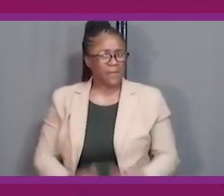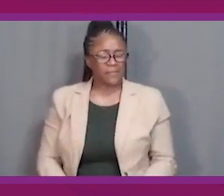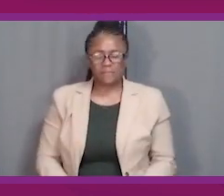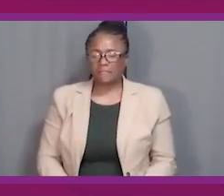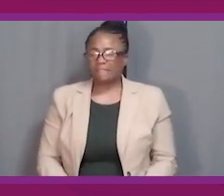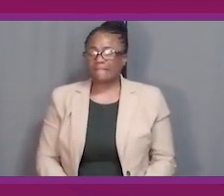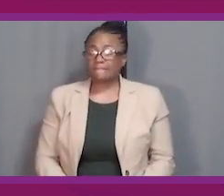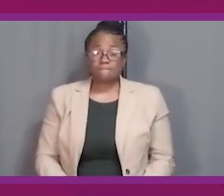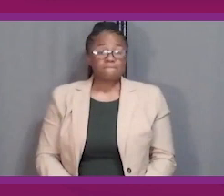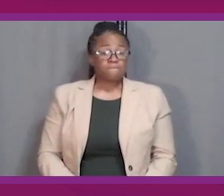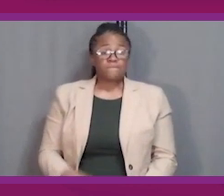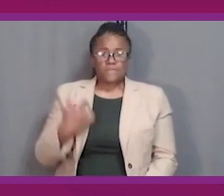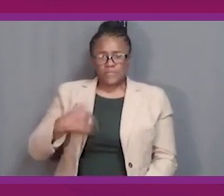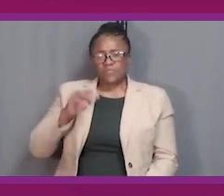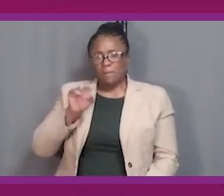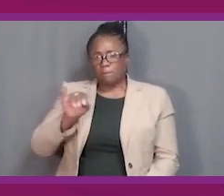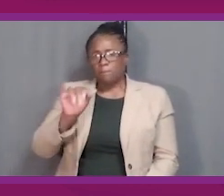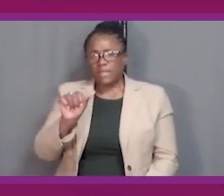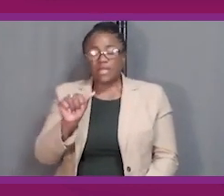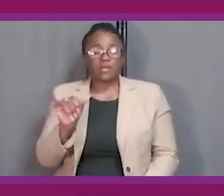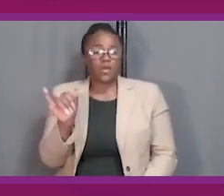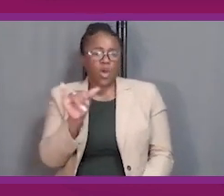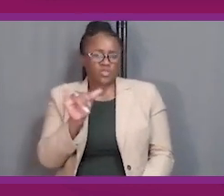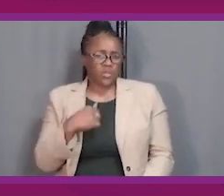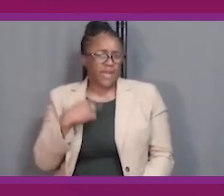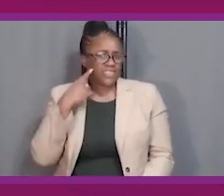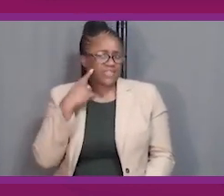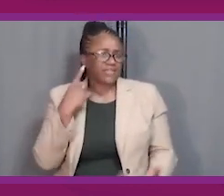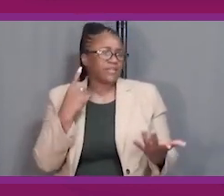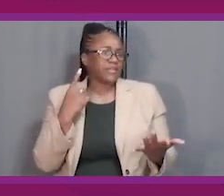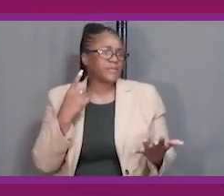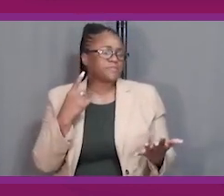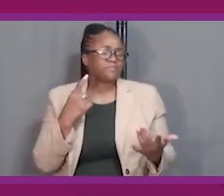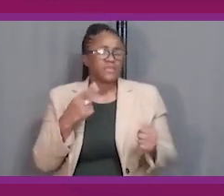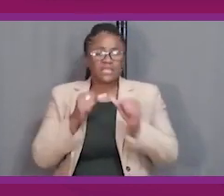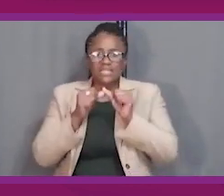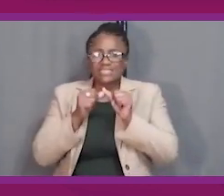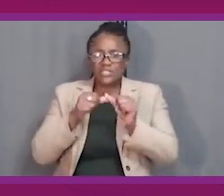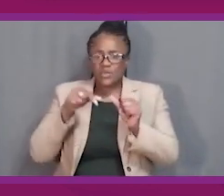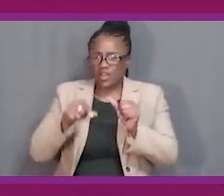continuing on this track is that this is also another place where I feel like building